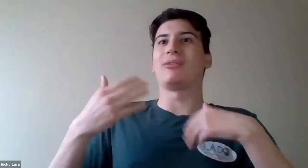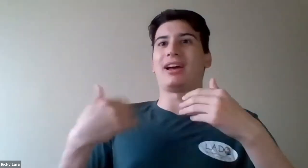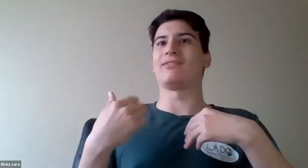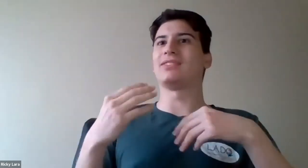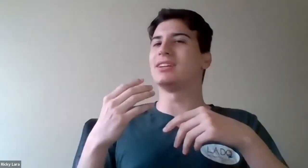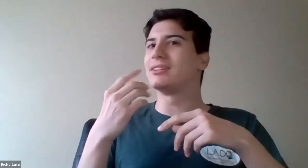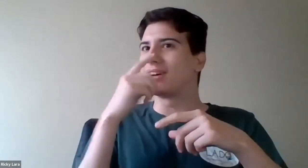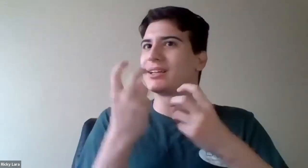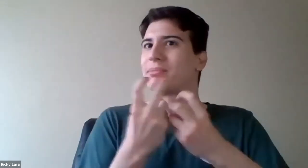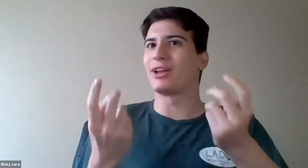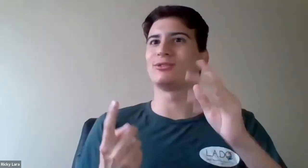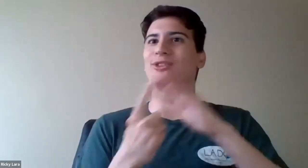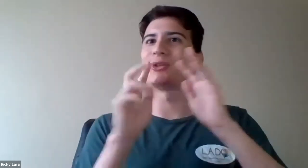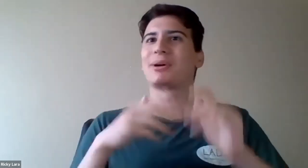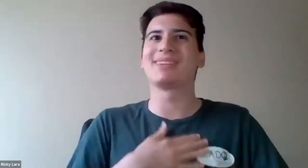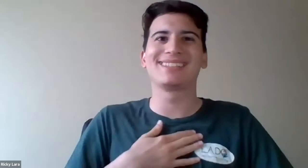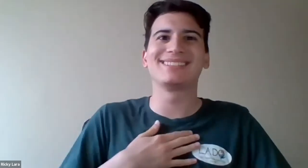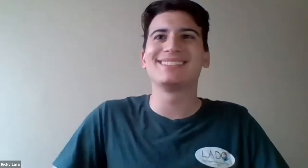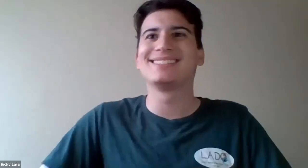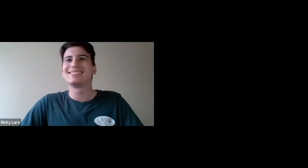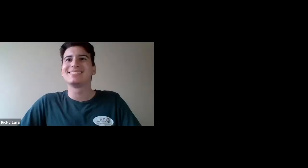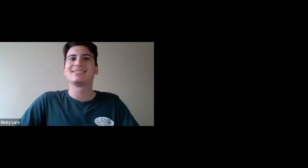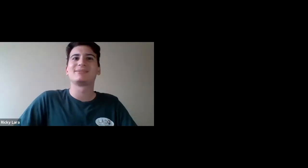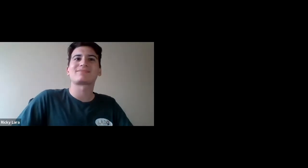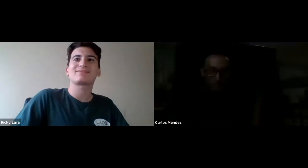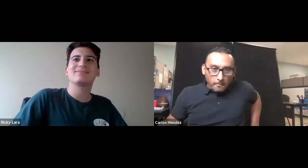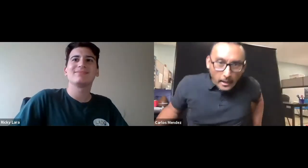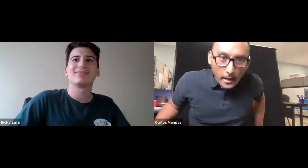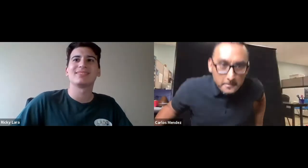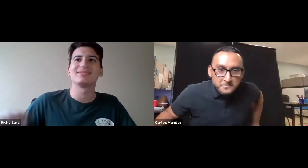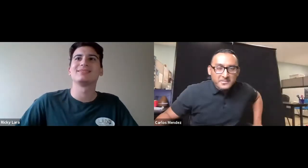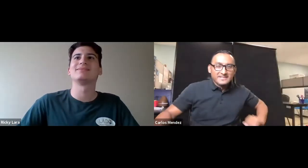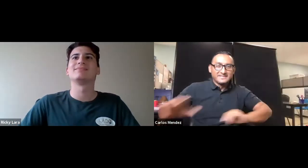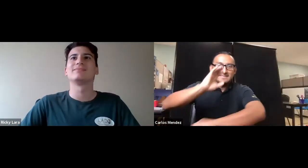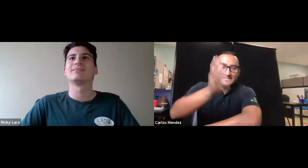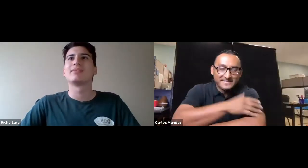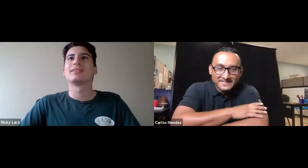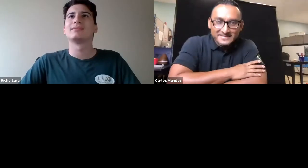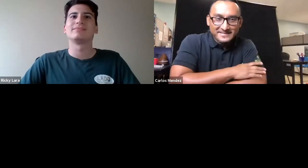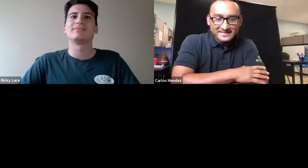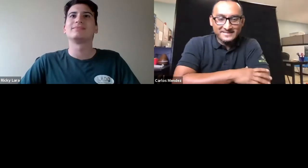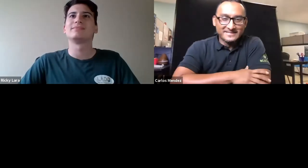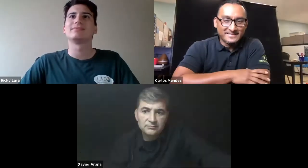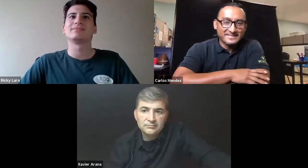and seeing their experiences. So, if all the panelists would please turn on their camera